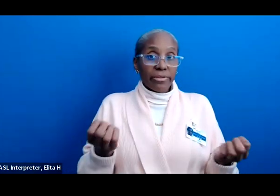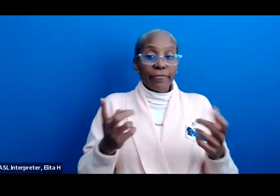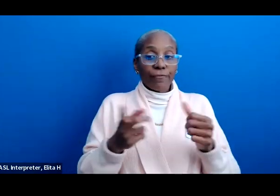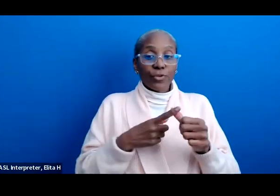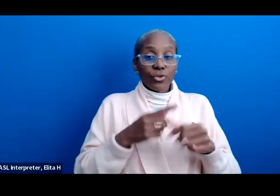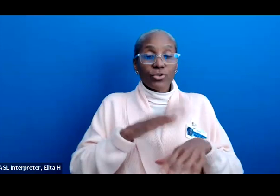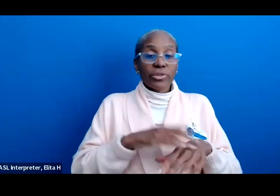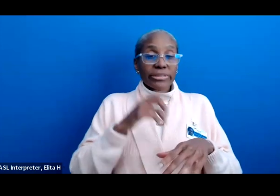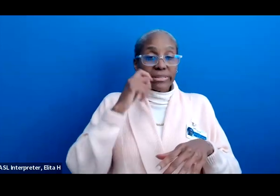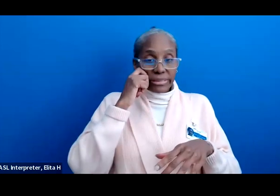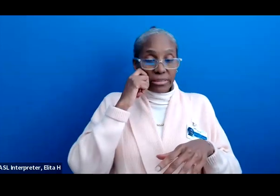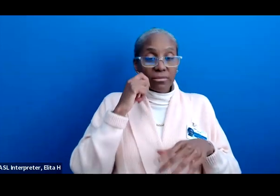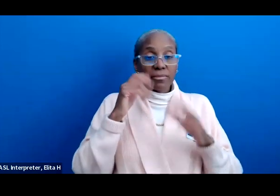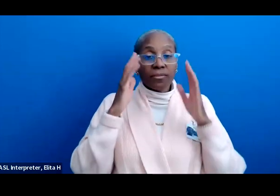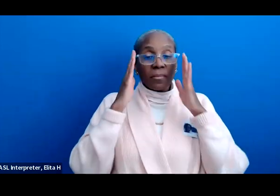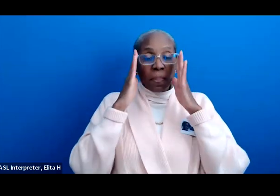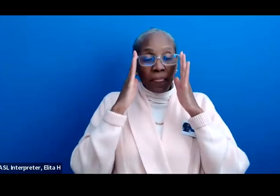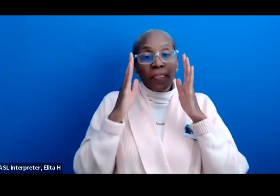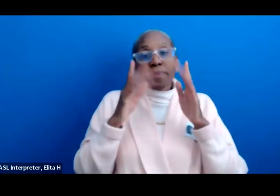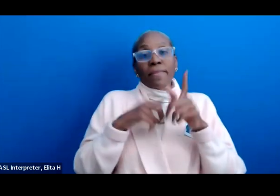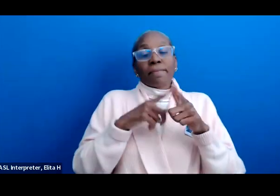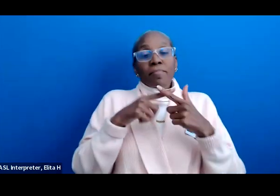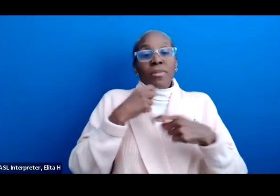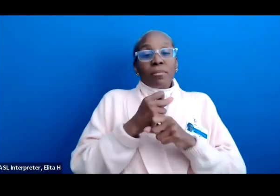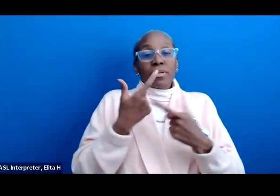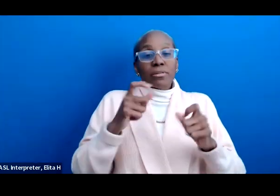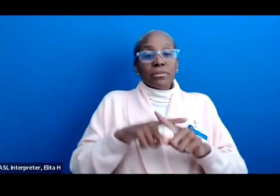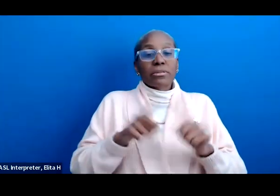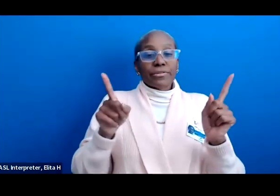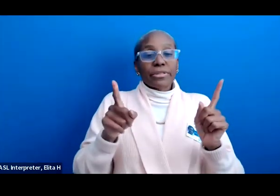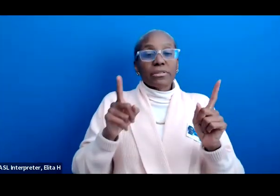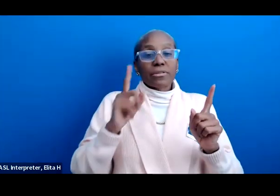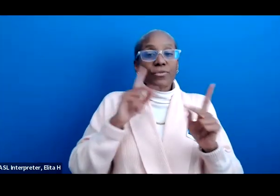the skin because it has made such a huge difference in people's lives.